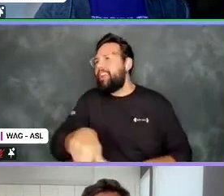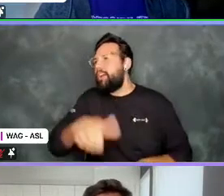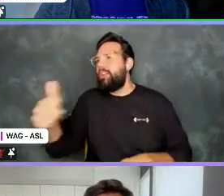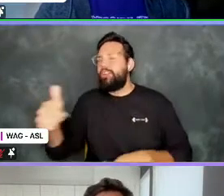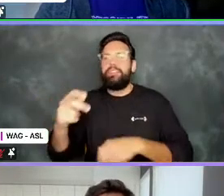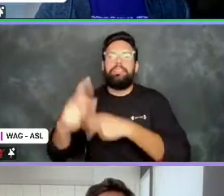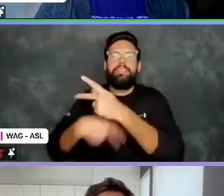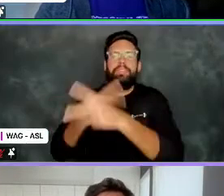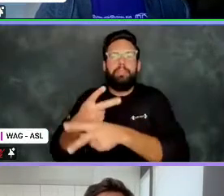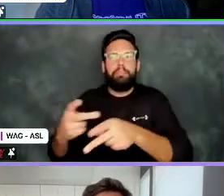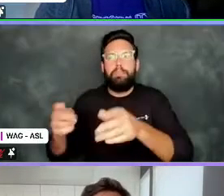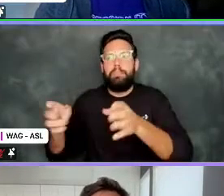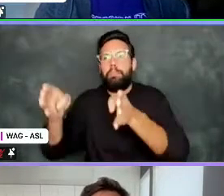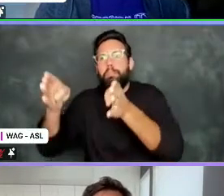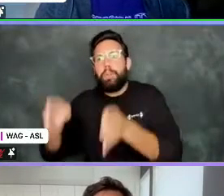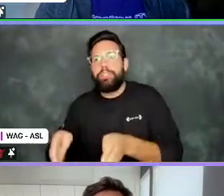people, like people who have